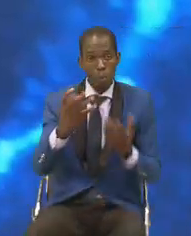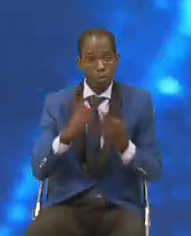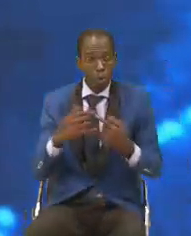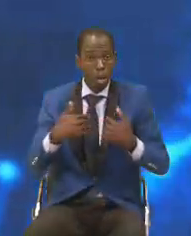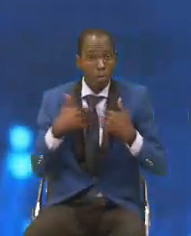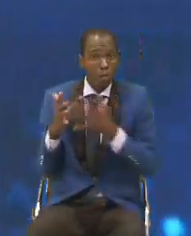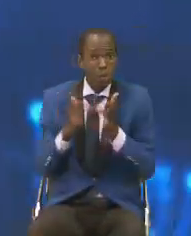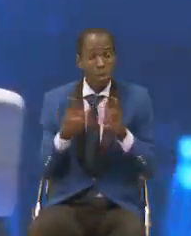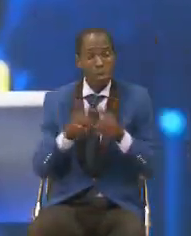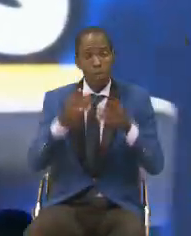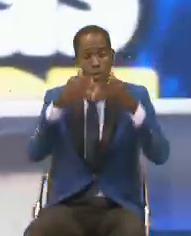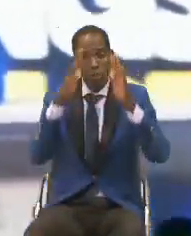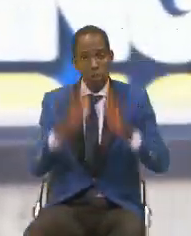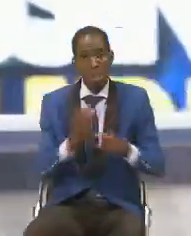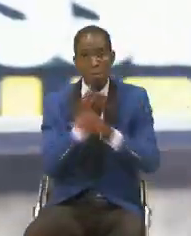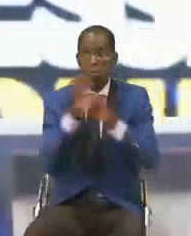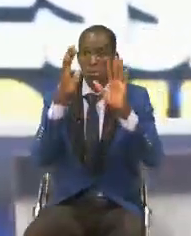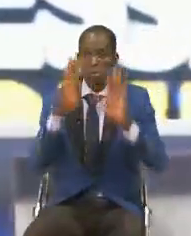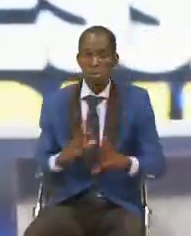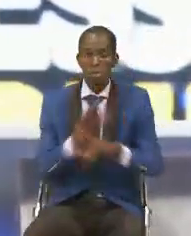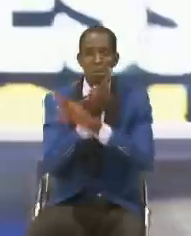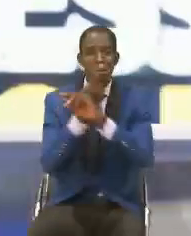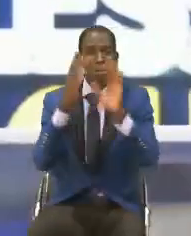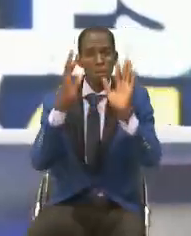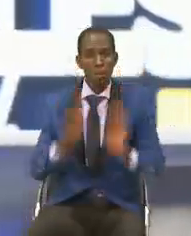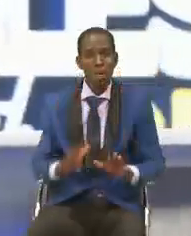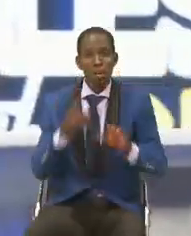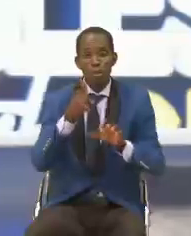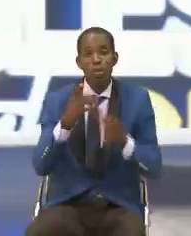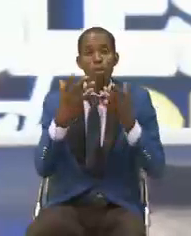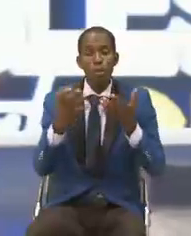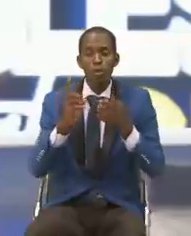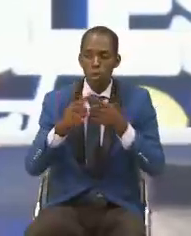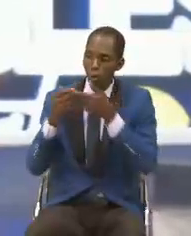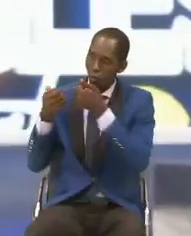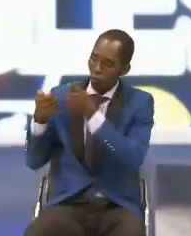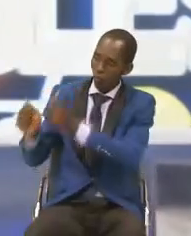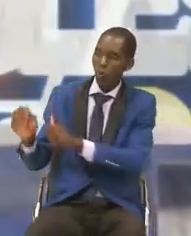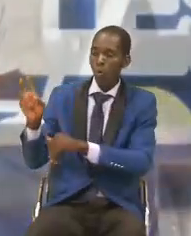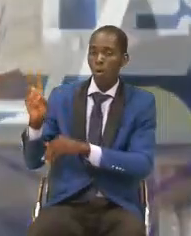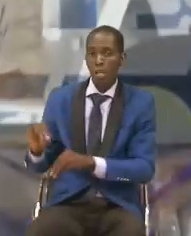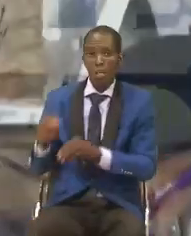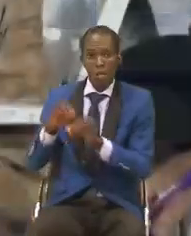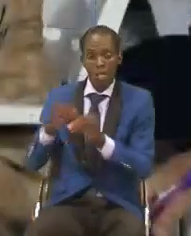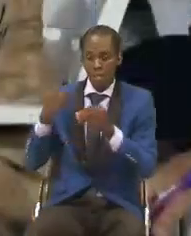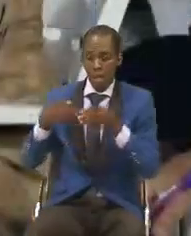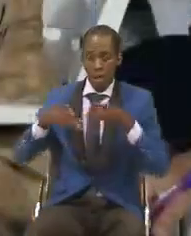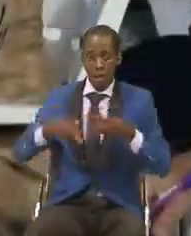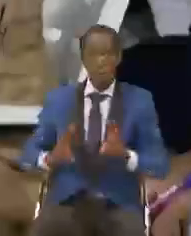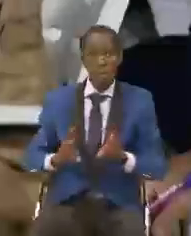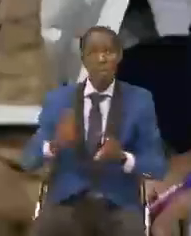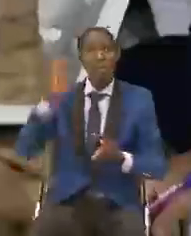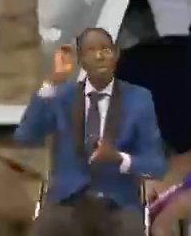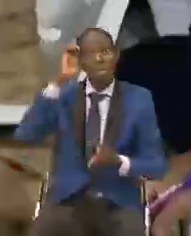that you want to have jesus as your leader as your savior as your redeemer and now you want to follow